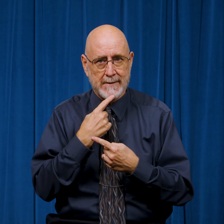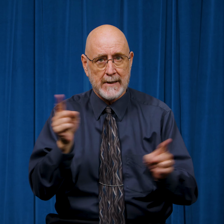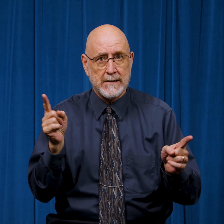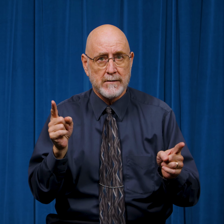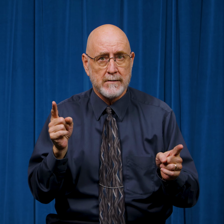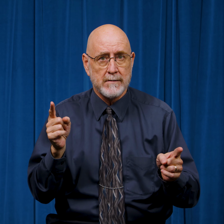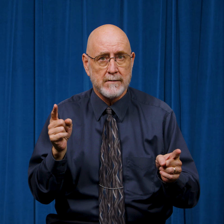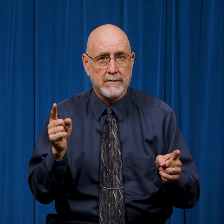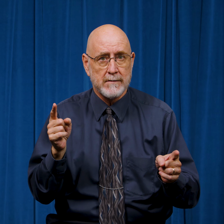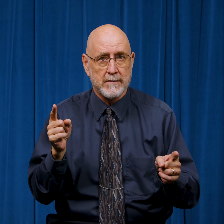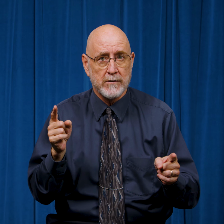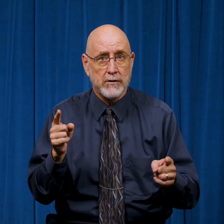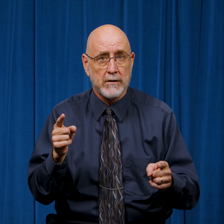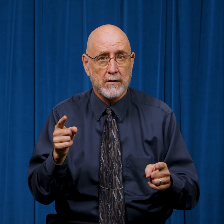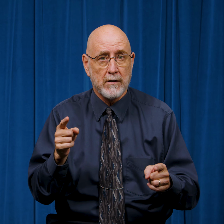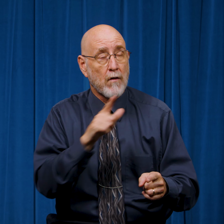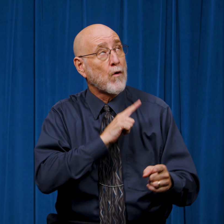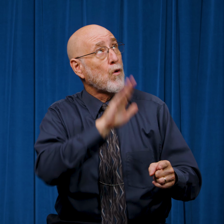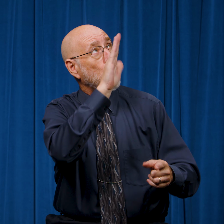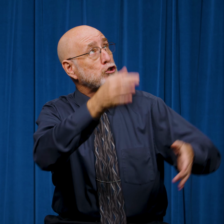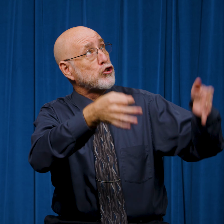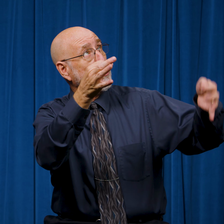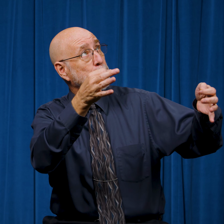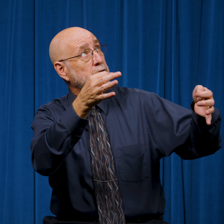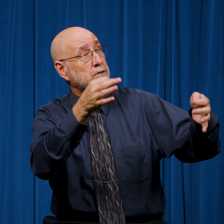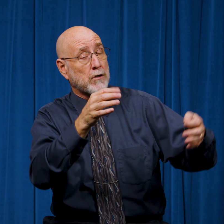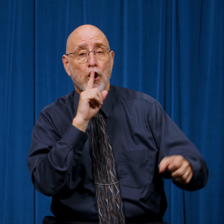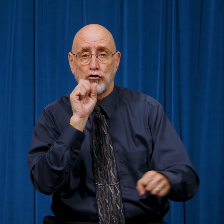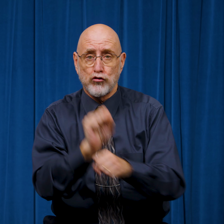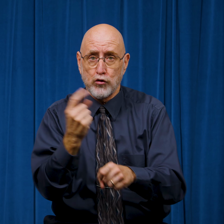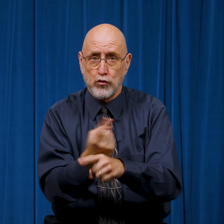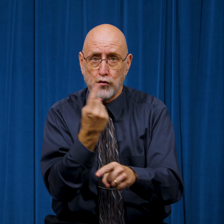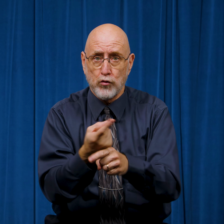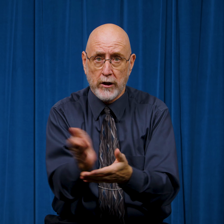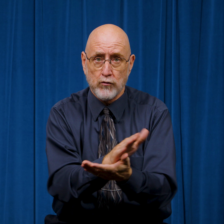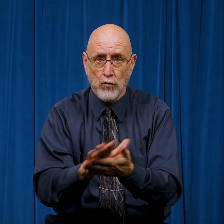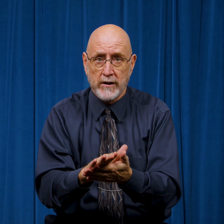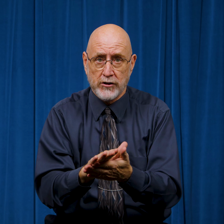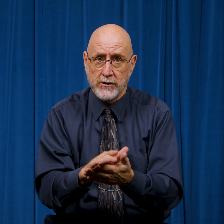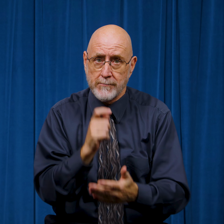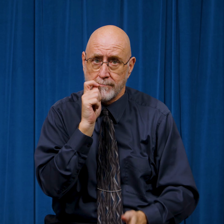'The judgments of the Lord are true and righteous altogether.'"